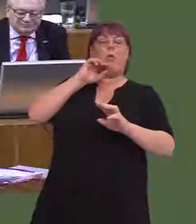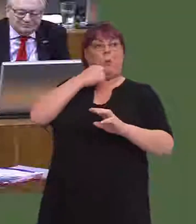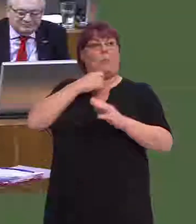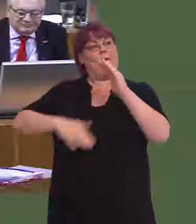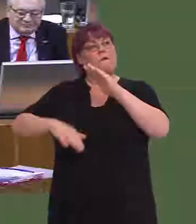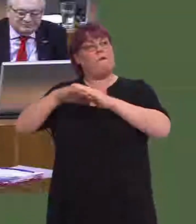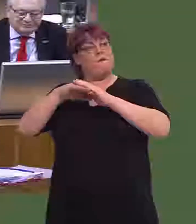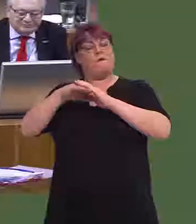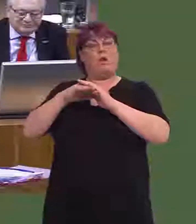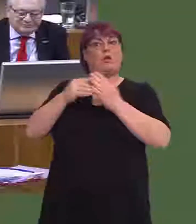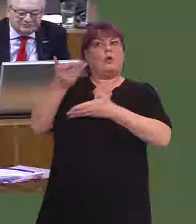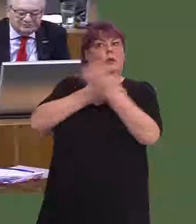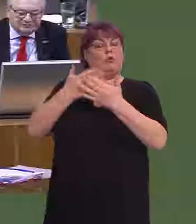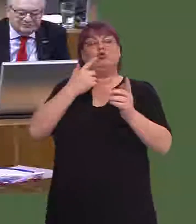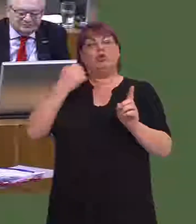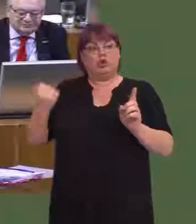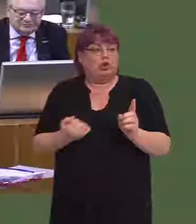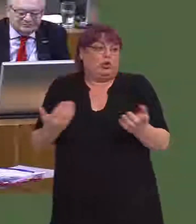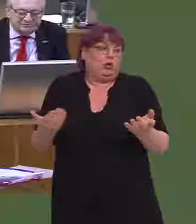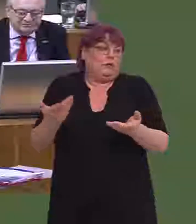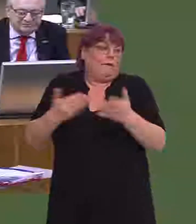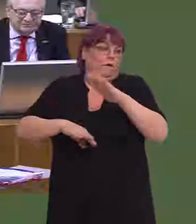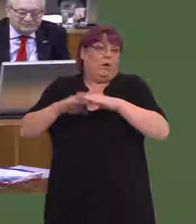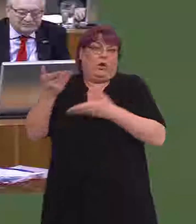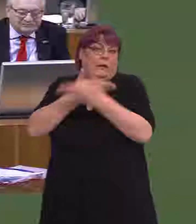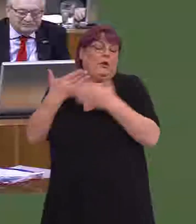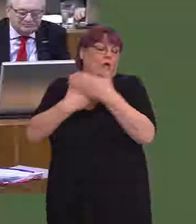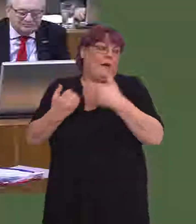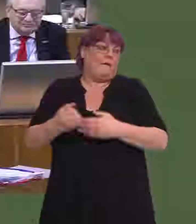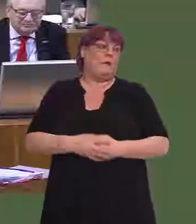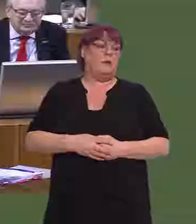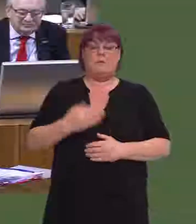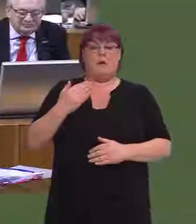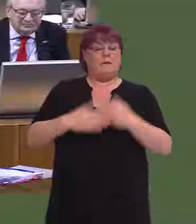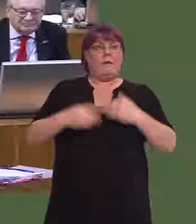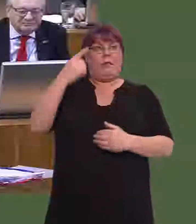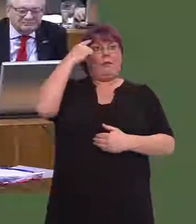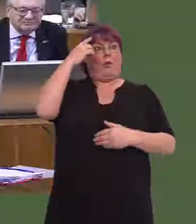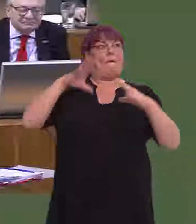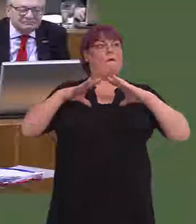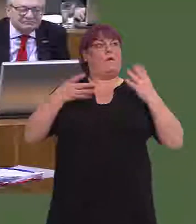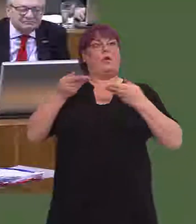a free trade agreement might have. I have never believed that free trade agreements are some kind of panacea.